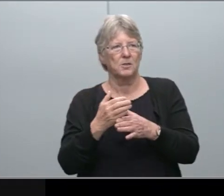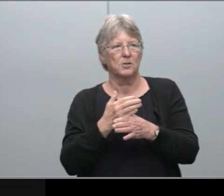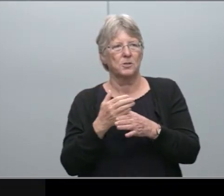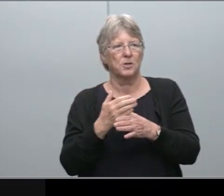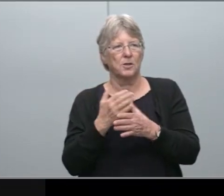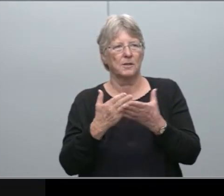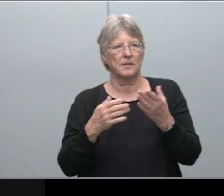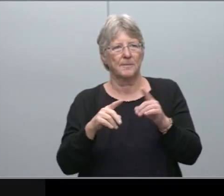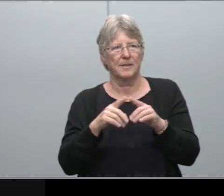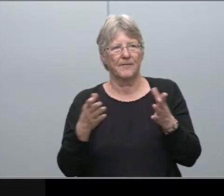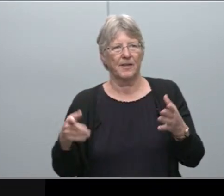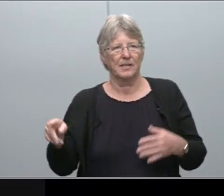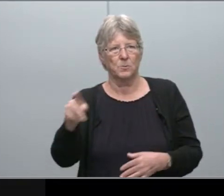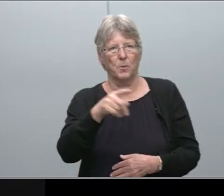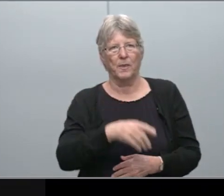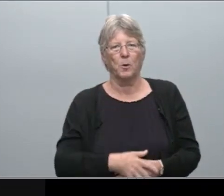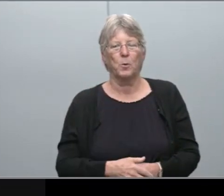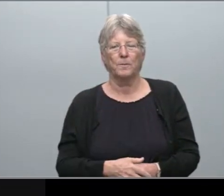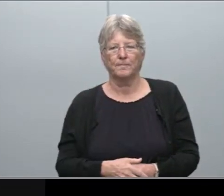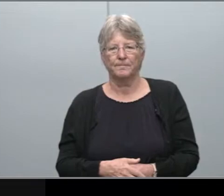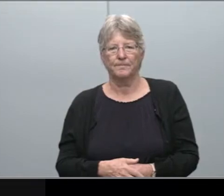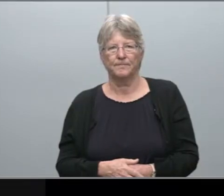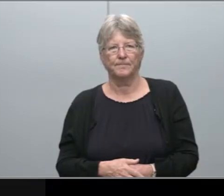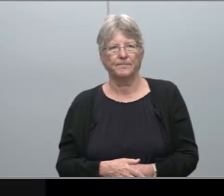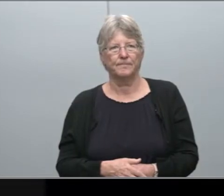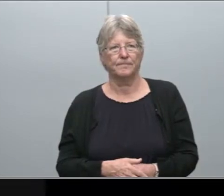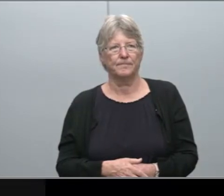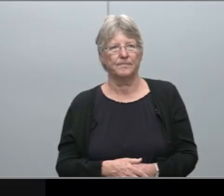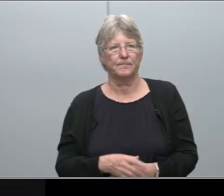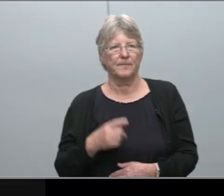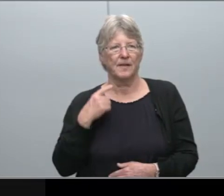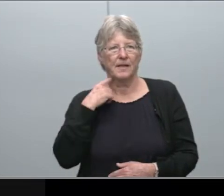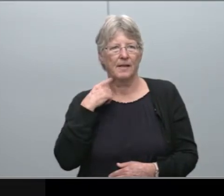and try to make some sense, and I think we all stress out